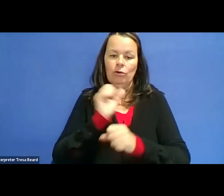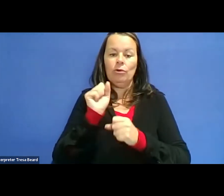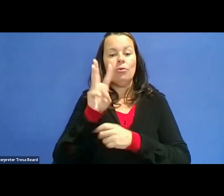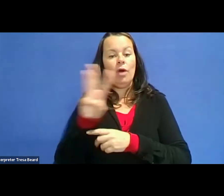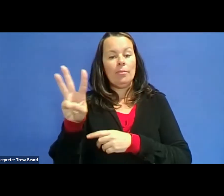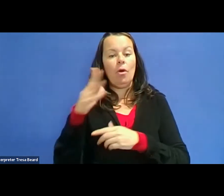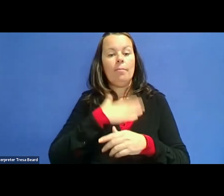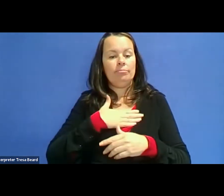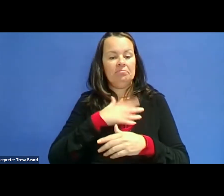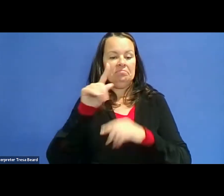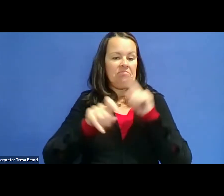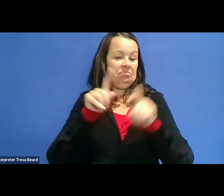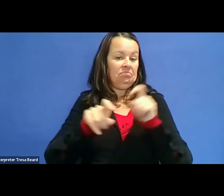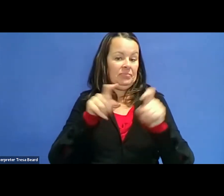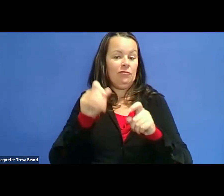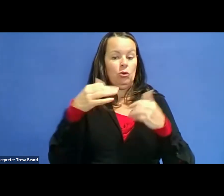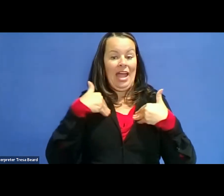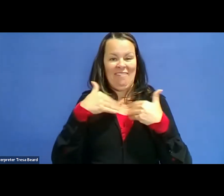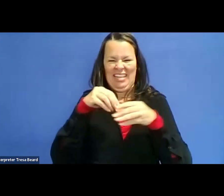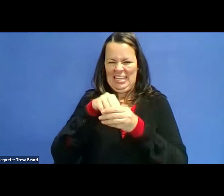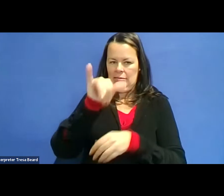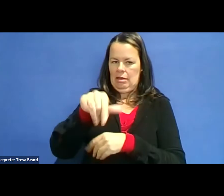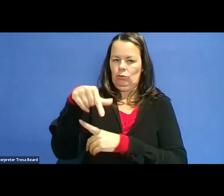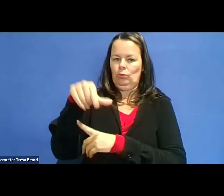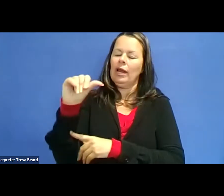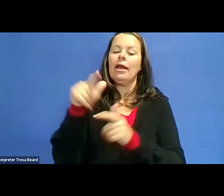have any and we'll get to as many of them as we can toward the end.